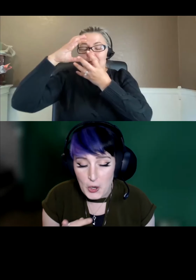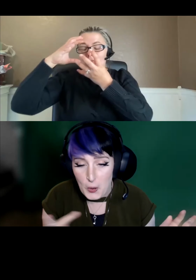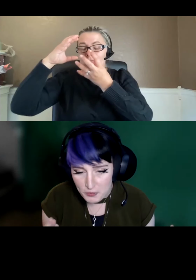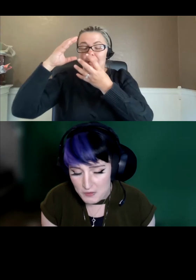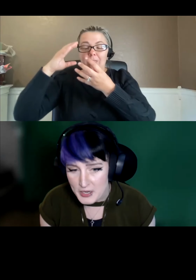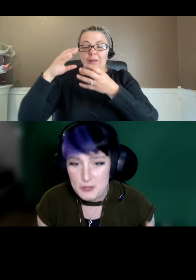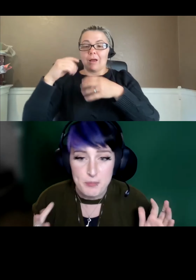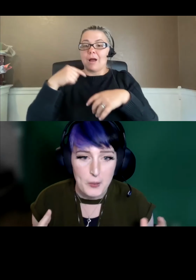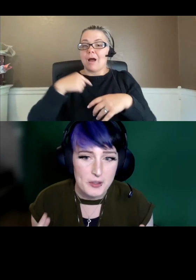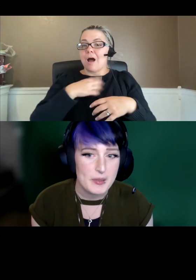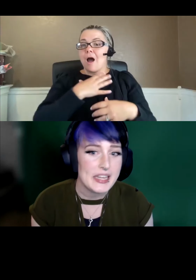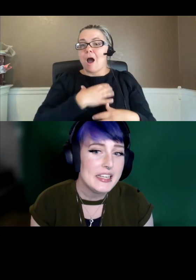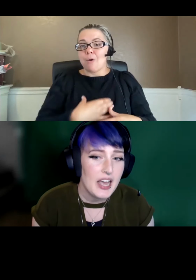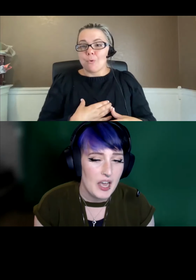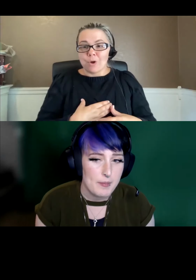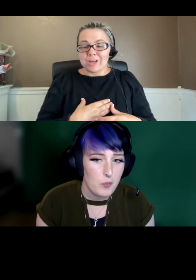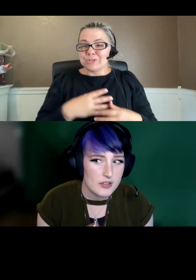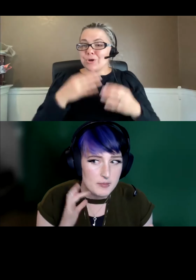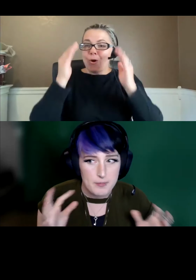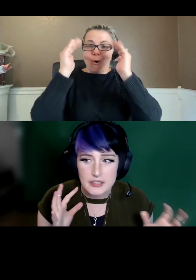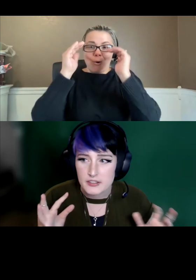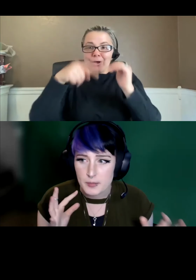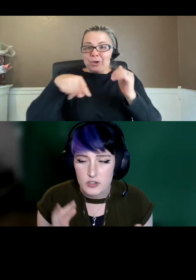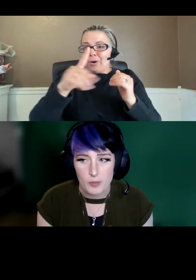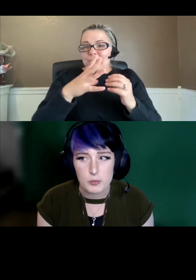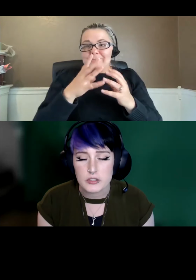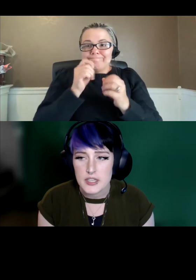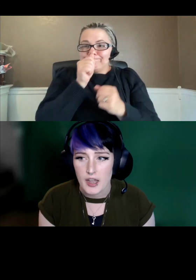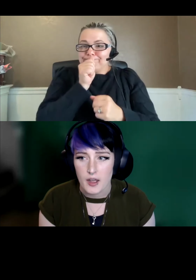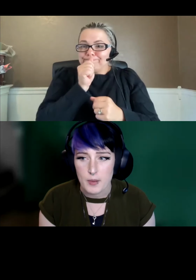and hope for everybody to bear with me. My words might be a little bit jumbled,